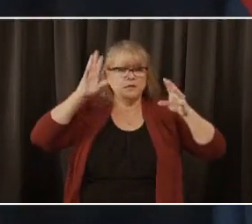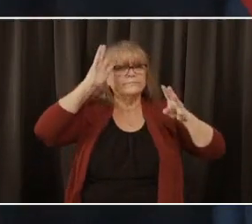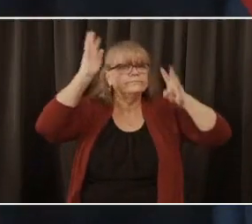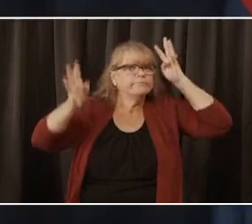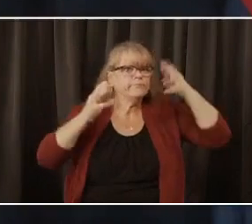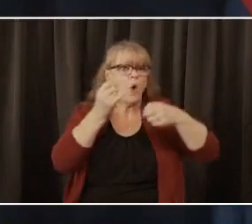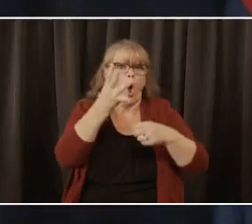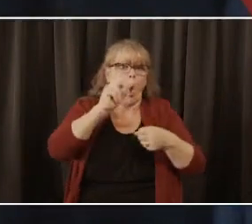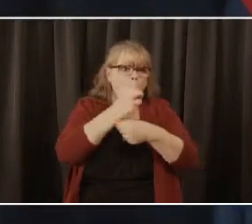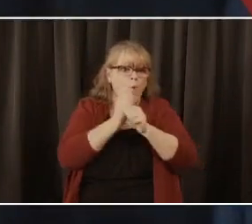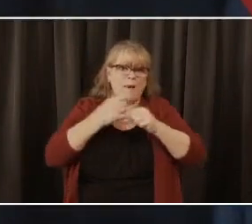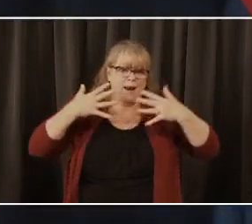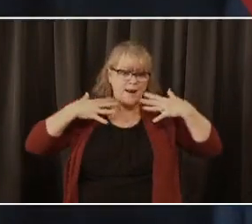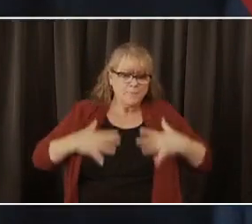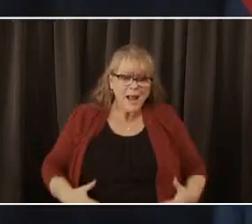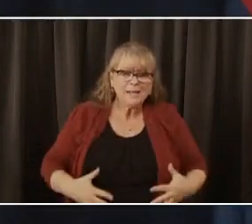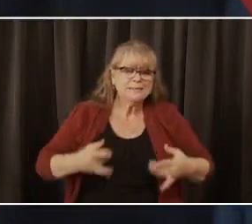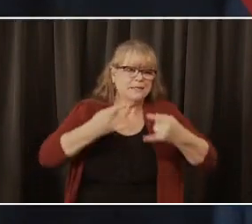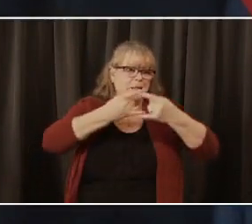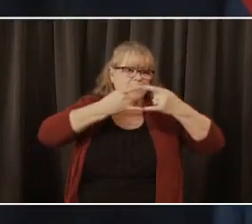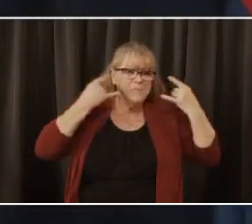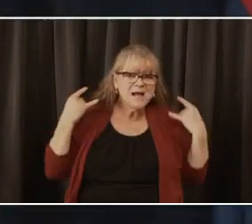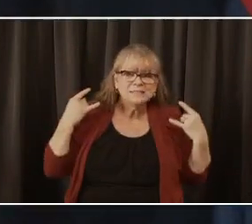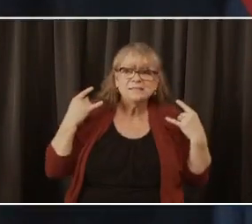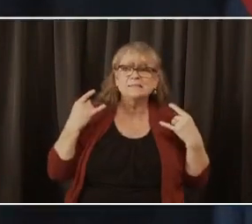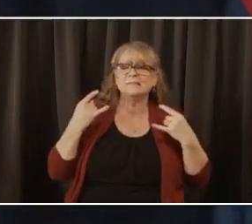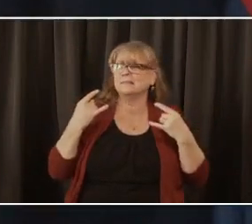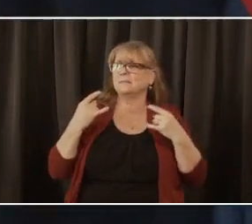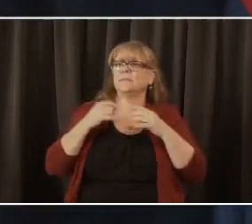And we didn't want that to be the story of healthcare workers in Colorado and we have to